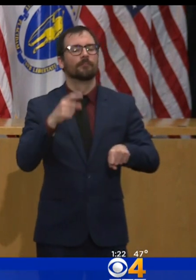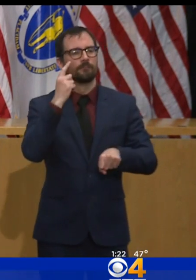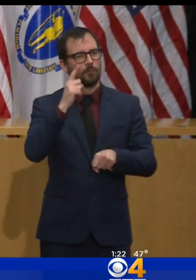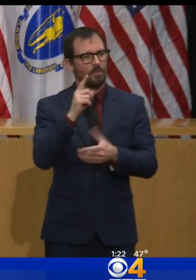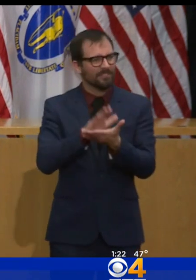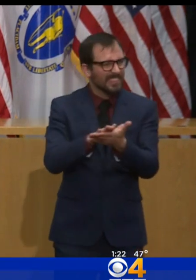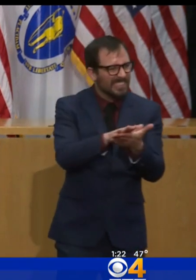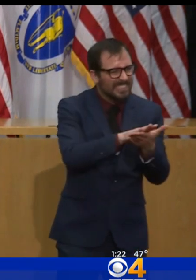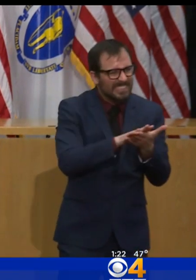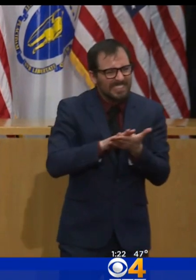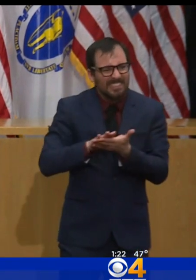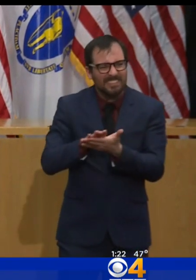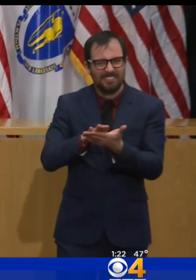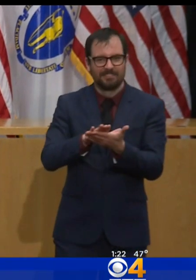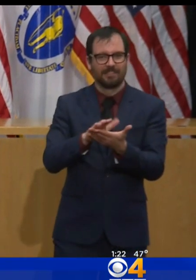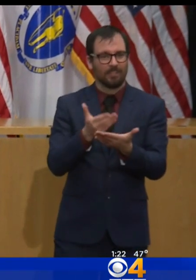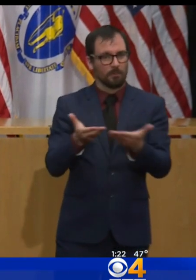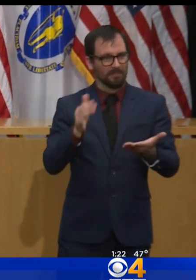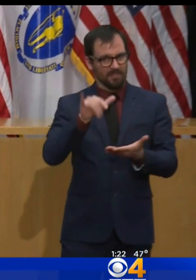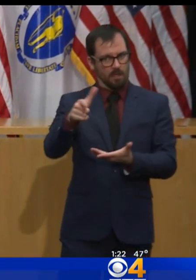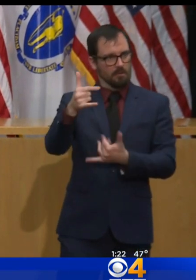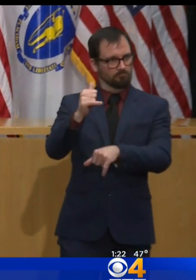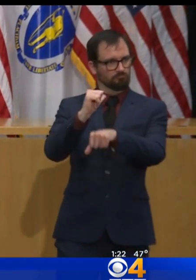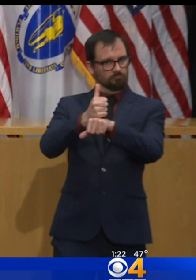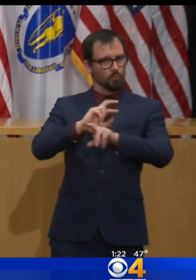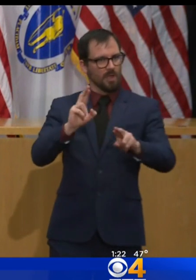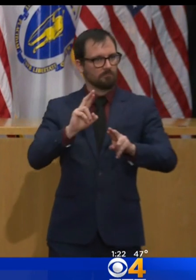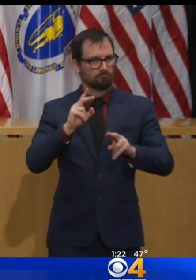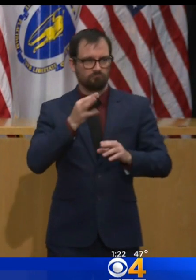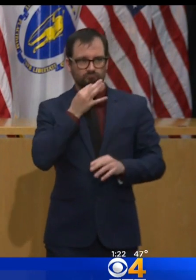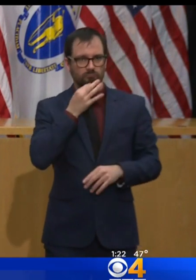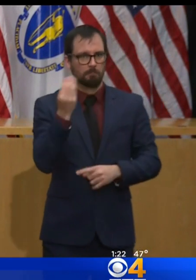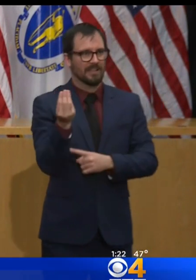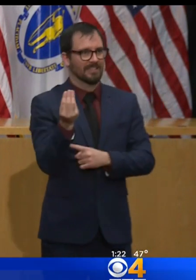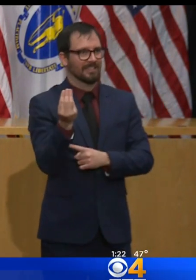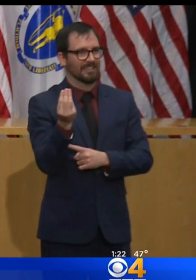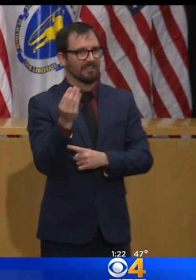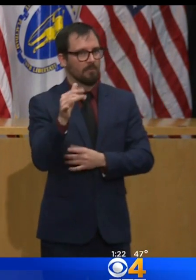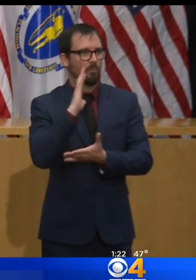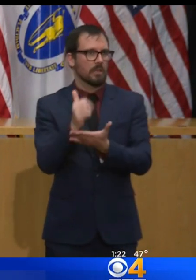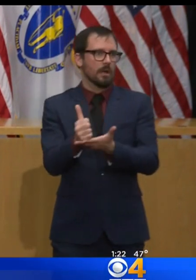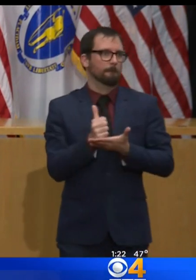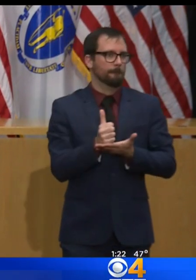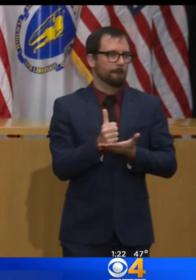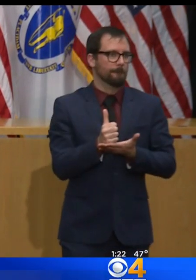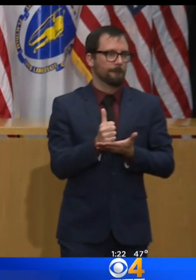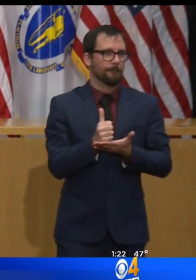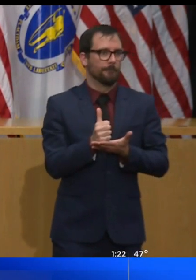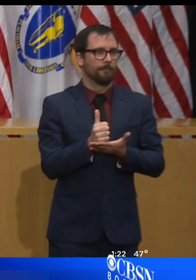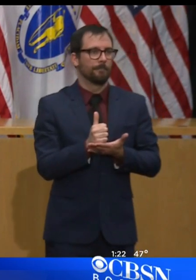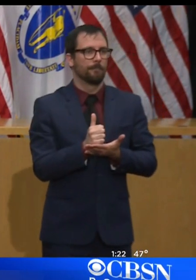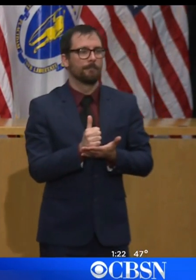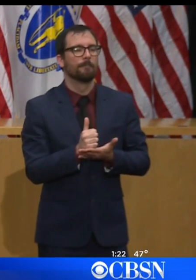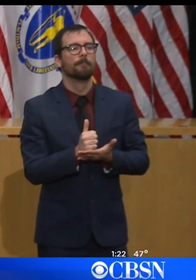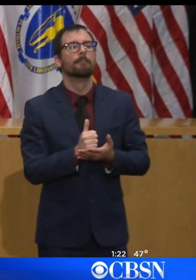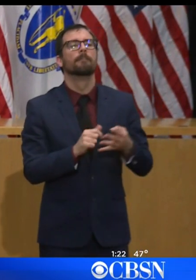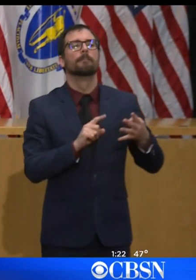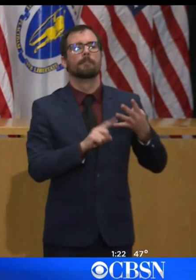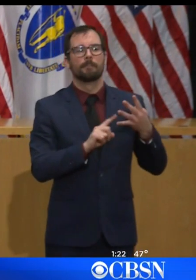THE PATEL SYSTEM USES FDA APPROVED N95 DECONTAMINATION TECHNOLOGY. IT IS THE FOURTH SITE OPERATIONAL IN THE UNITED STATES.